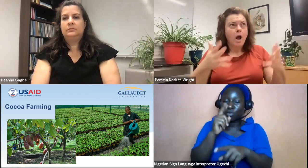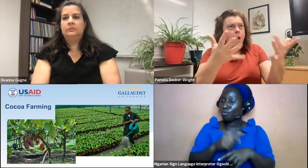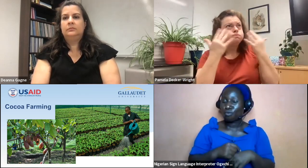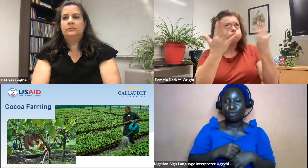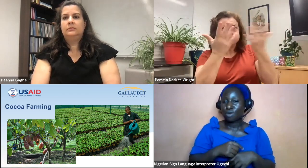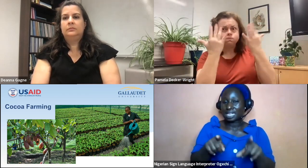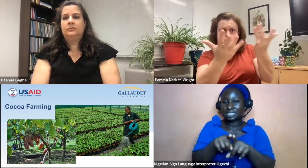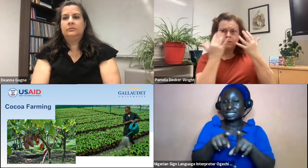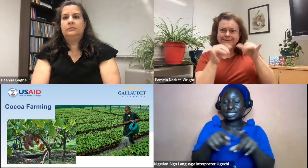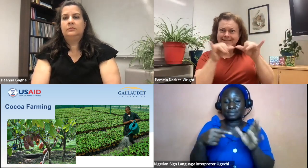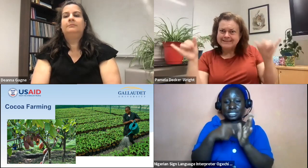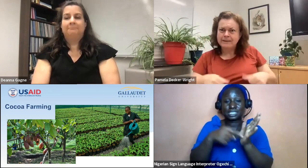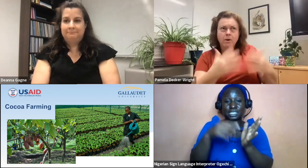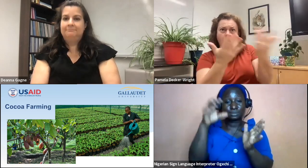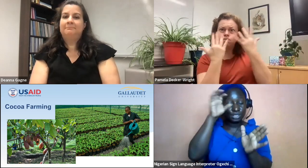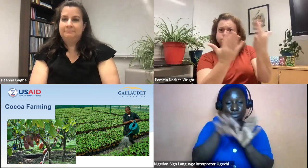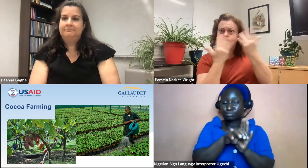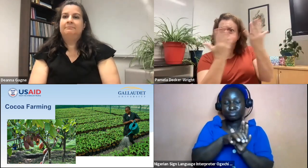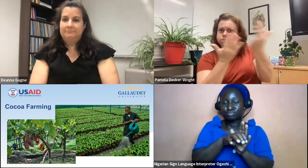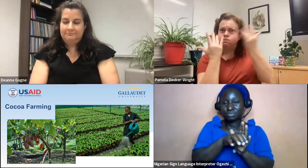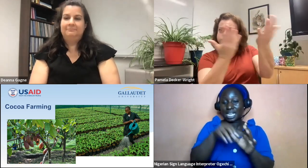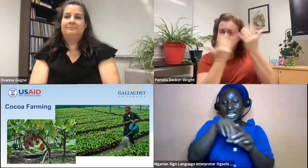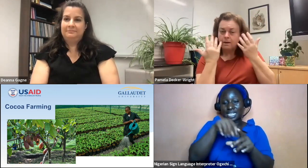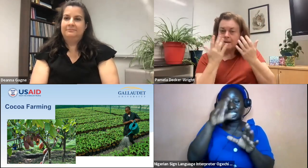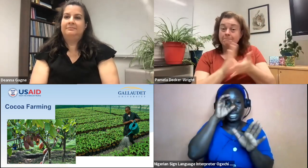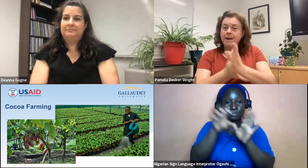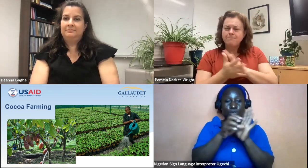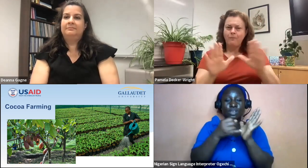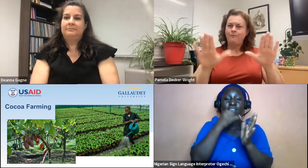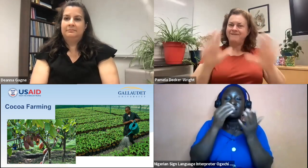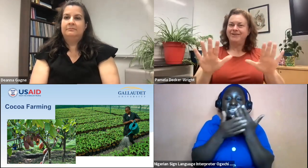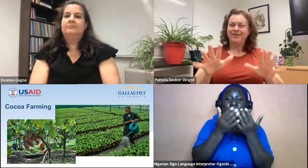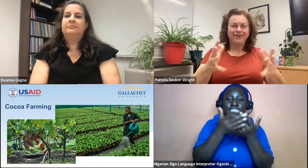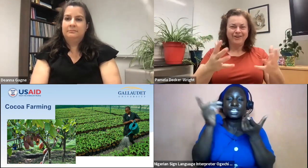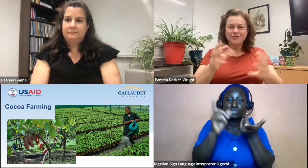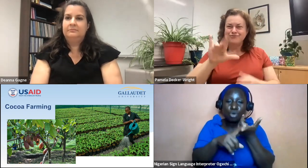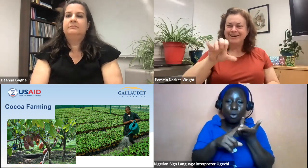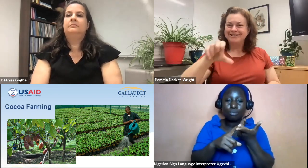example, and children are learning that they're taking this in this is part of how language is acquired.